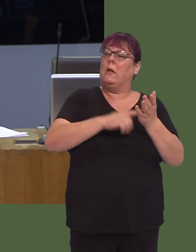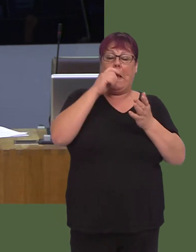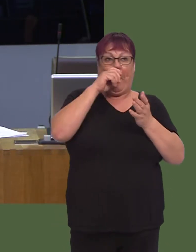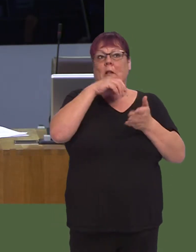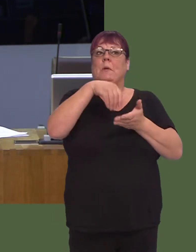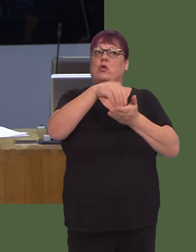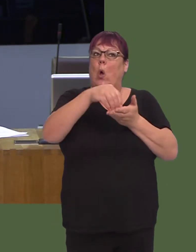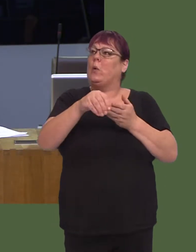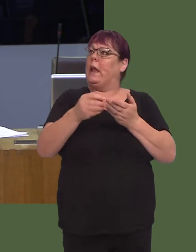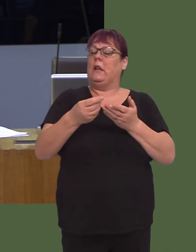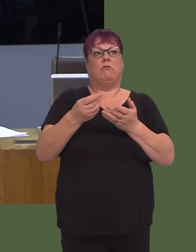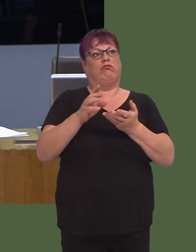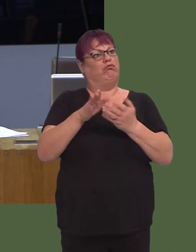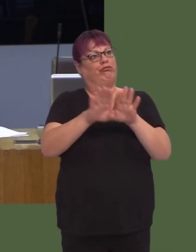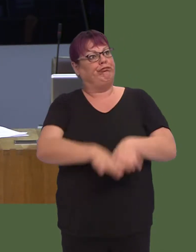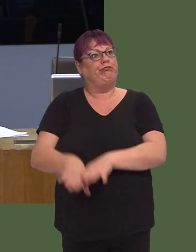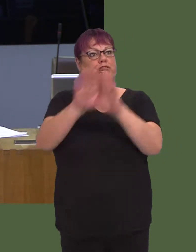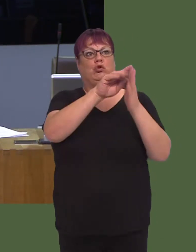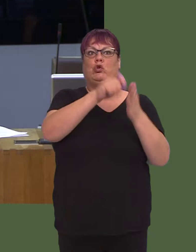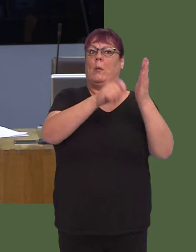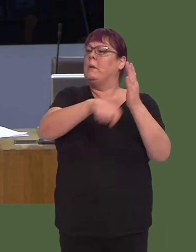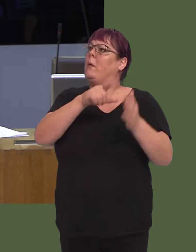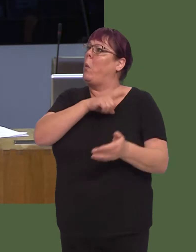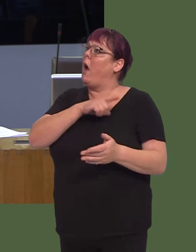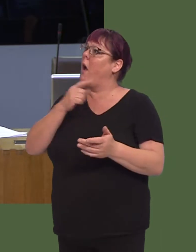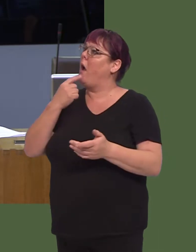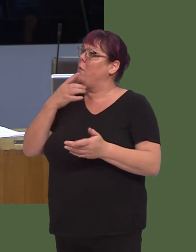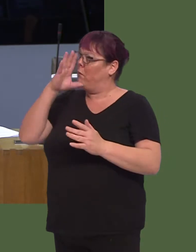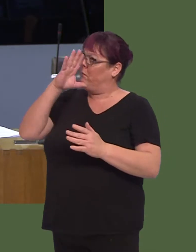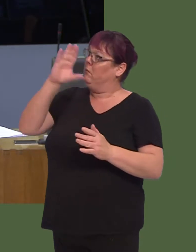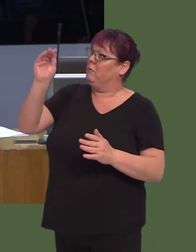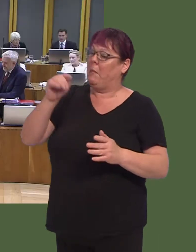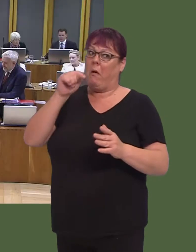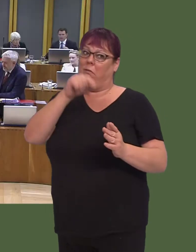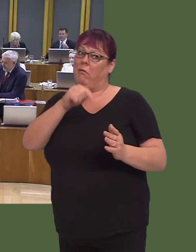So, that is the reason why I raised the issue specifically of halal food.